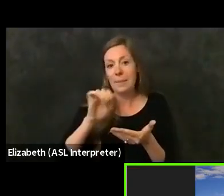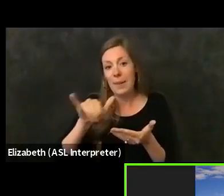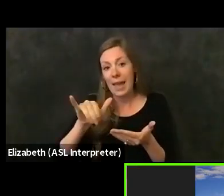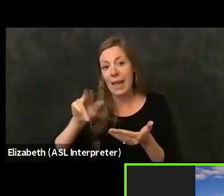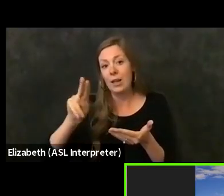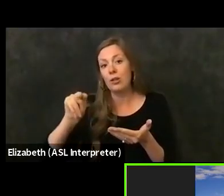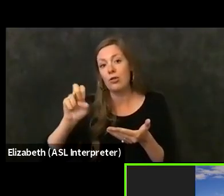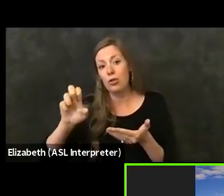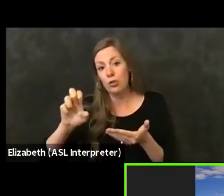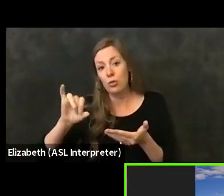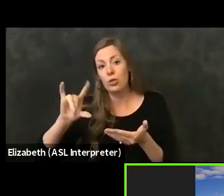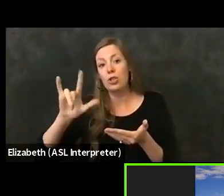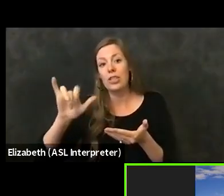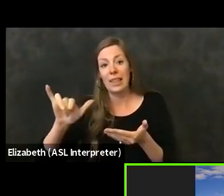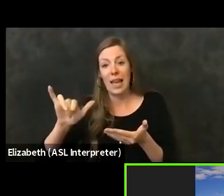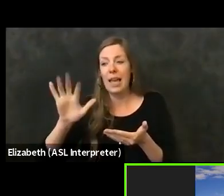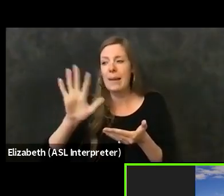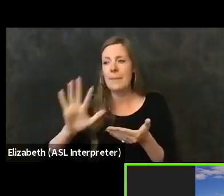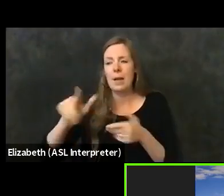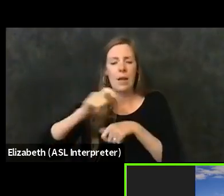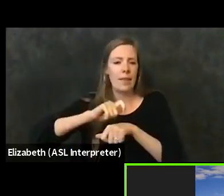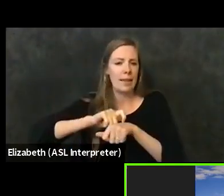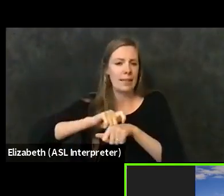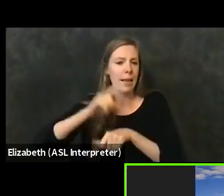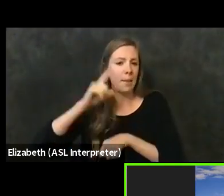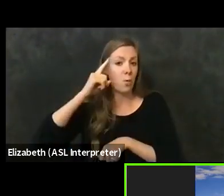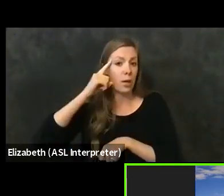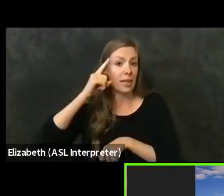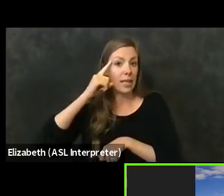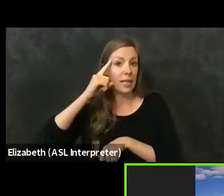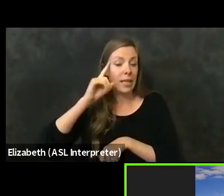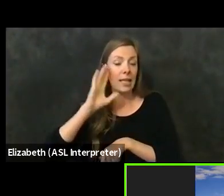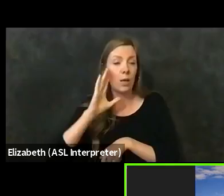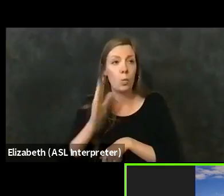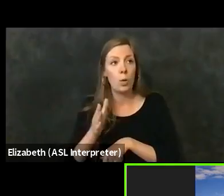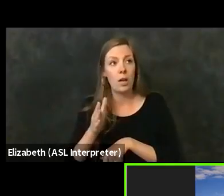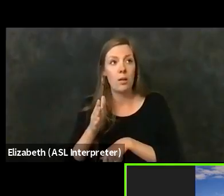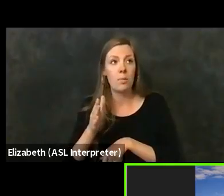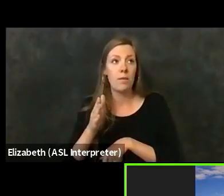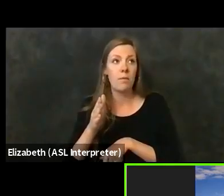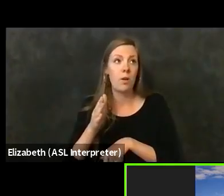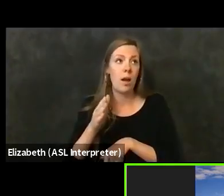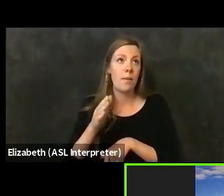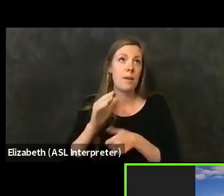At that time, we do anticipate that it will go from a supply chain